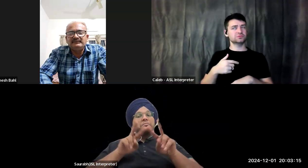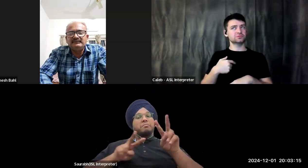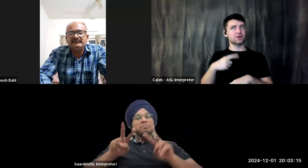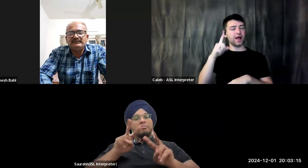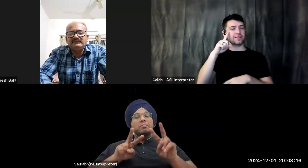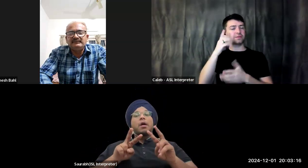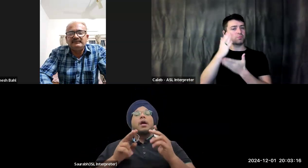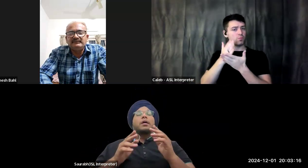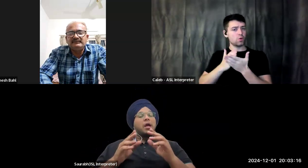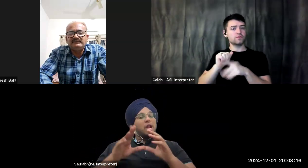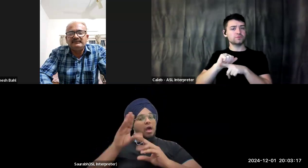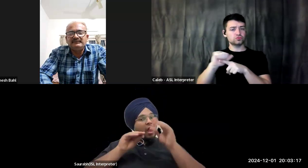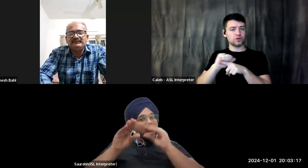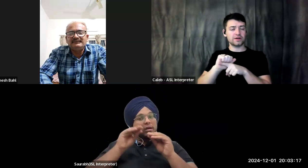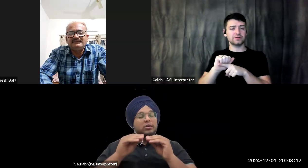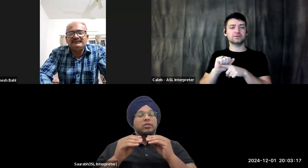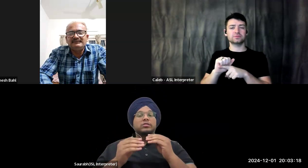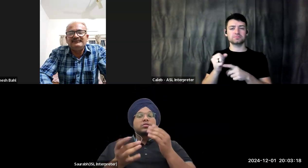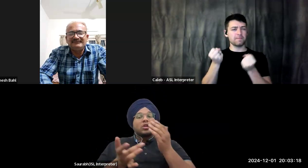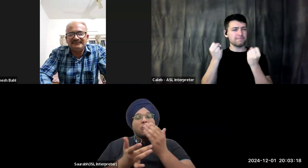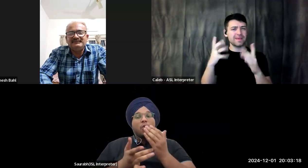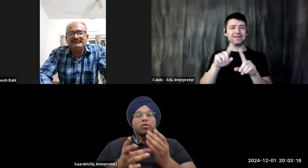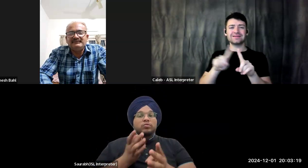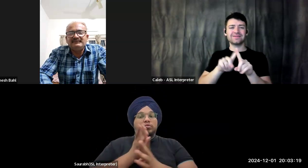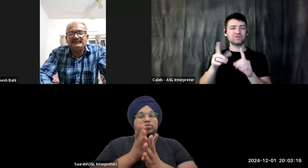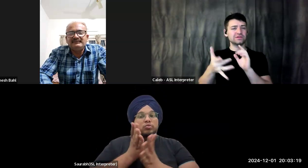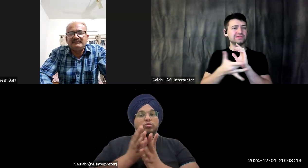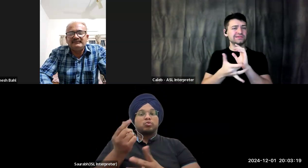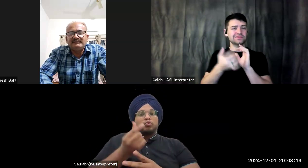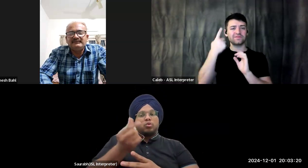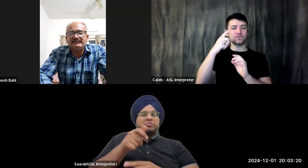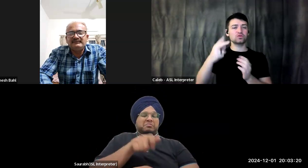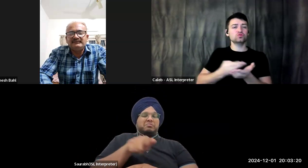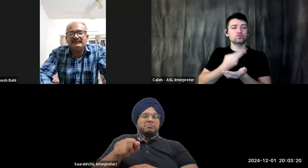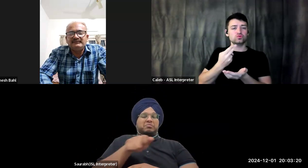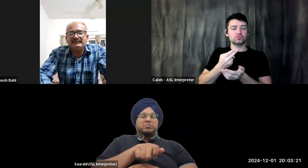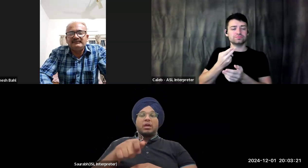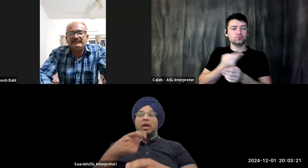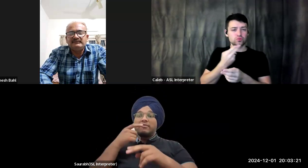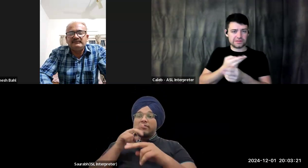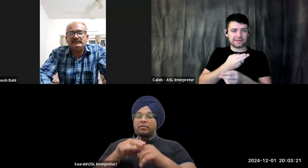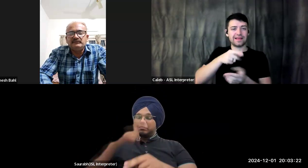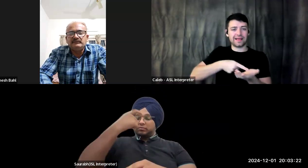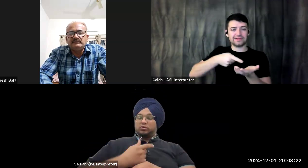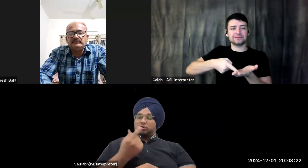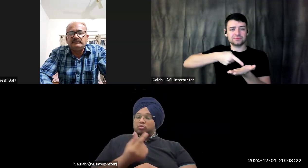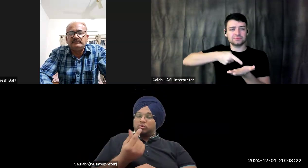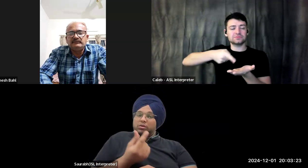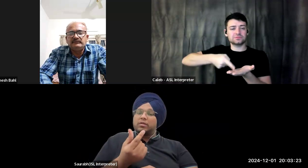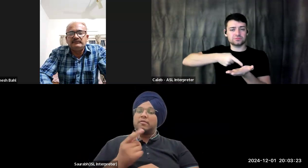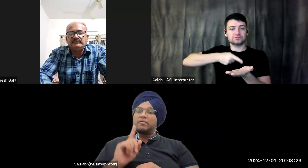for using the cane. And if the user is a first time